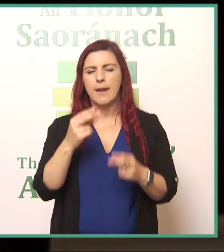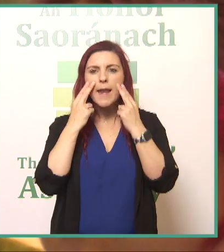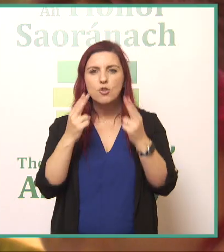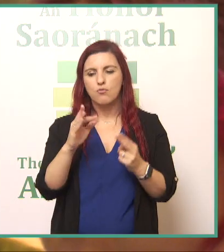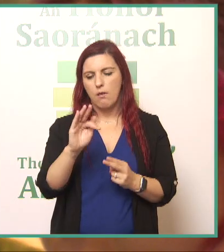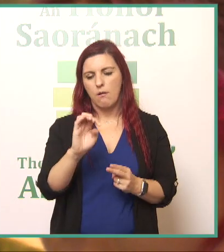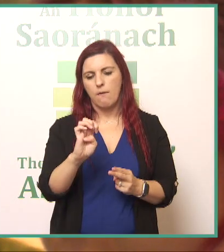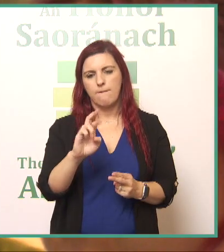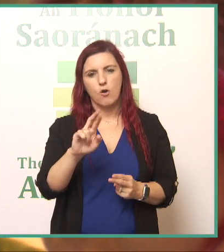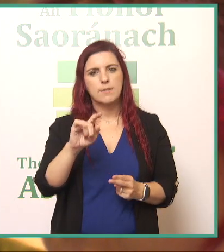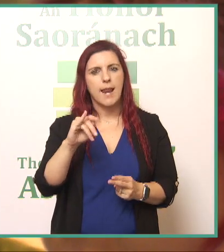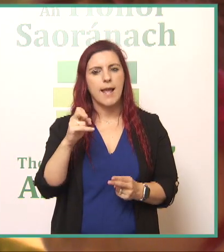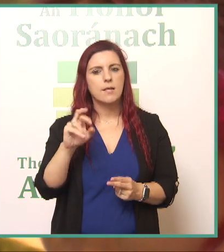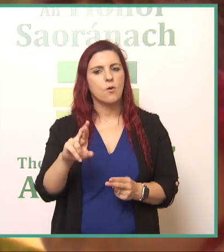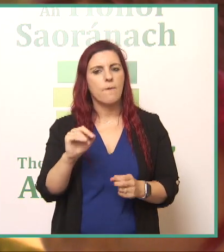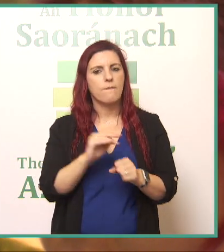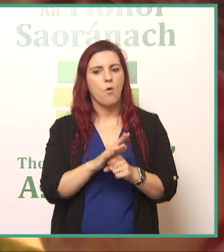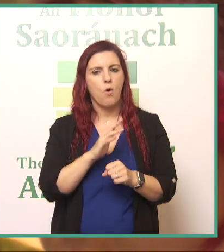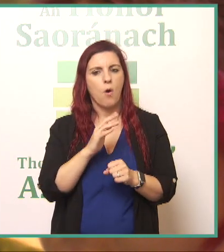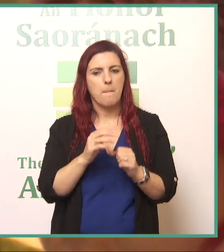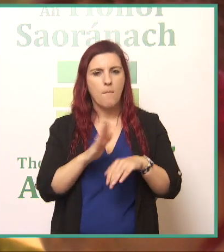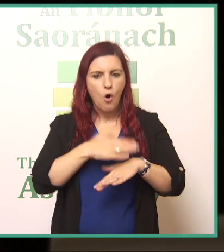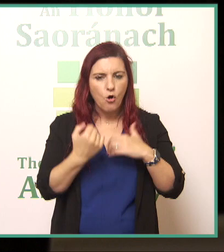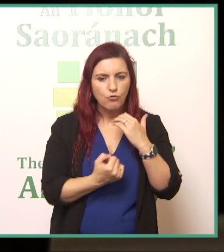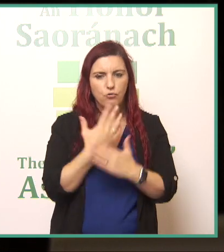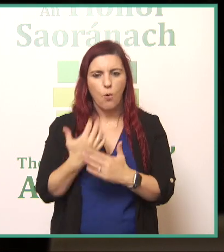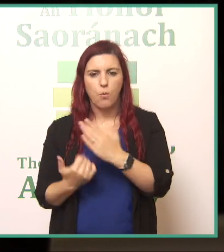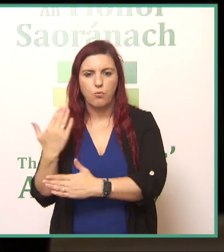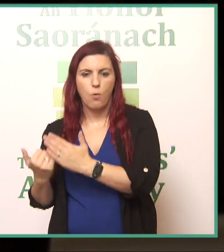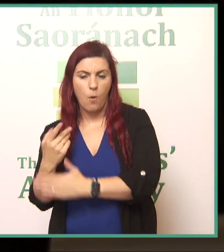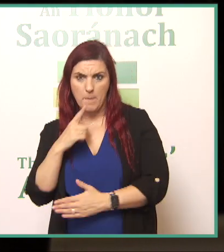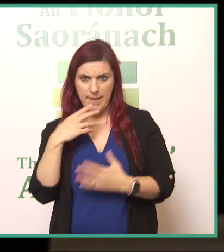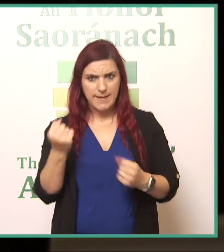their productivity up and of course that has implications economically and environmentally